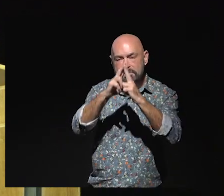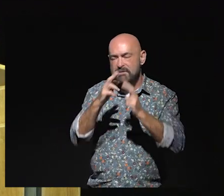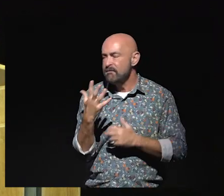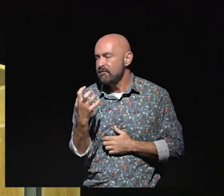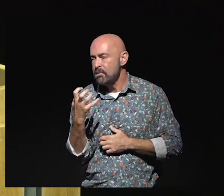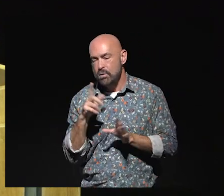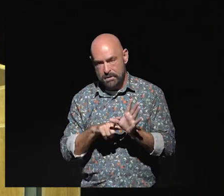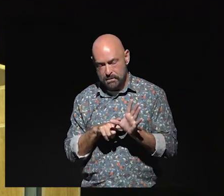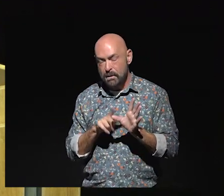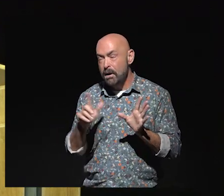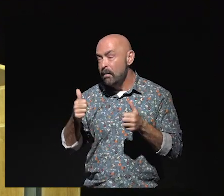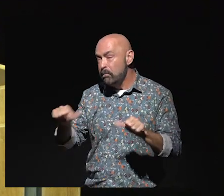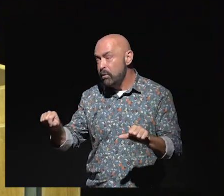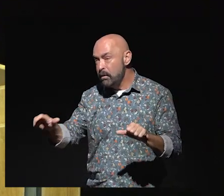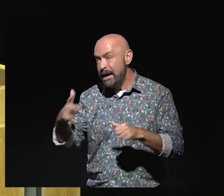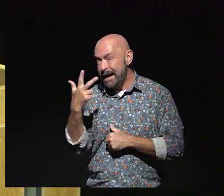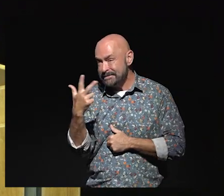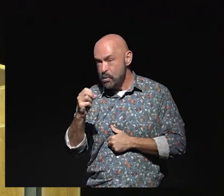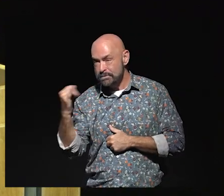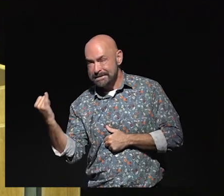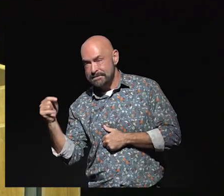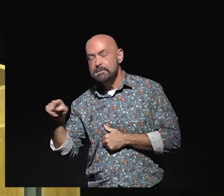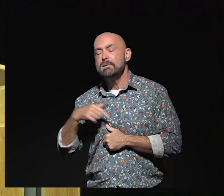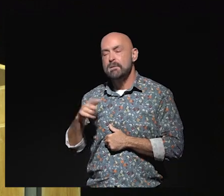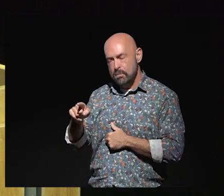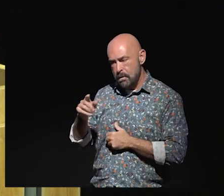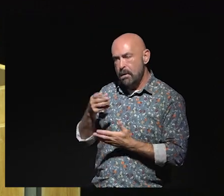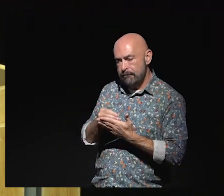It was only in 1806 that the funds came together